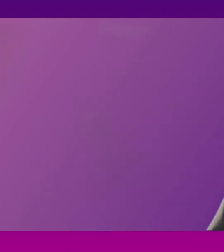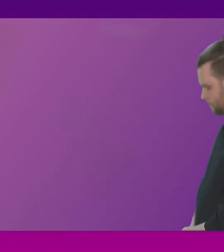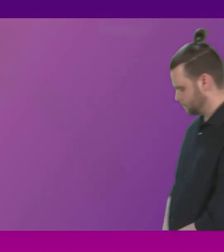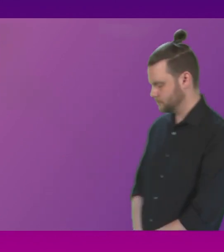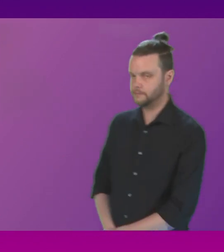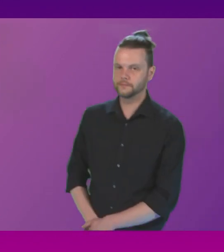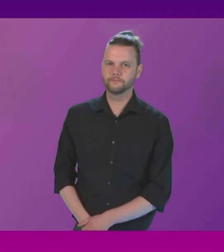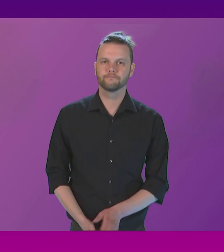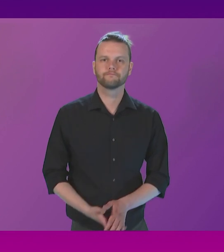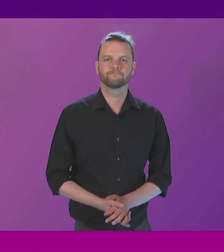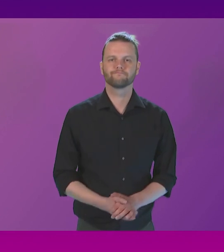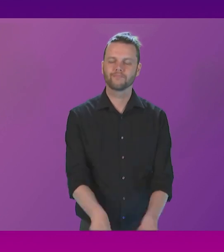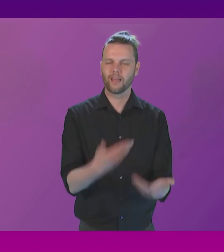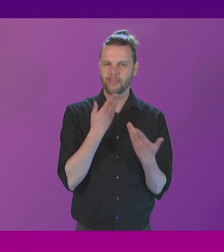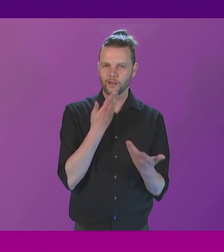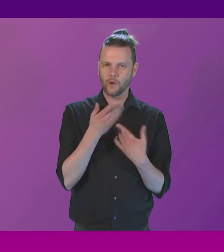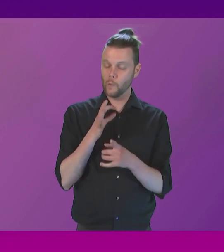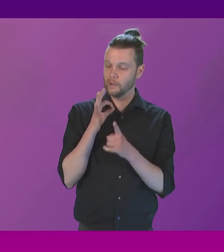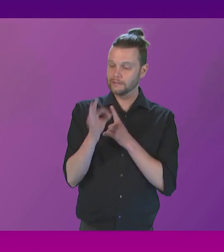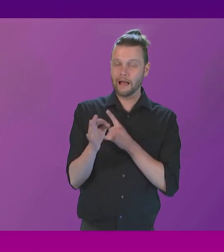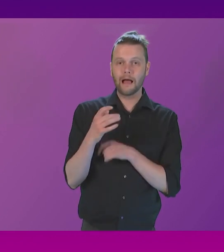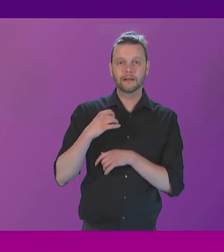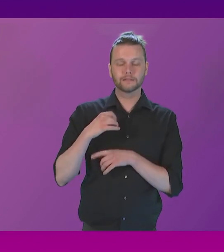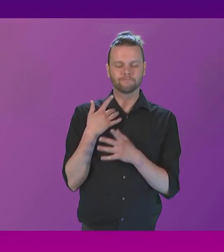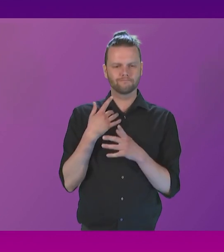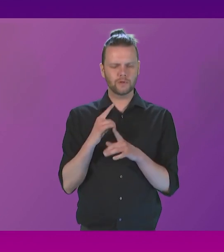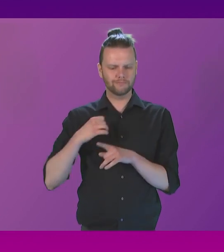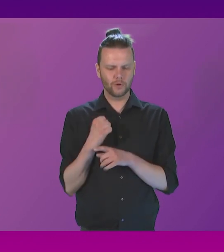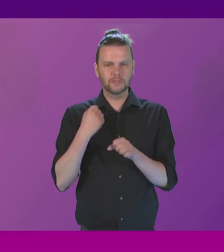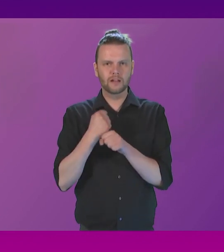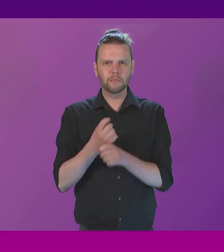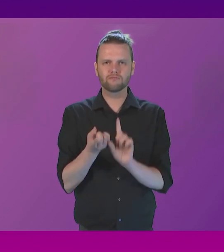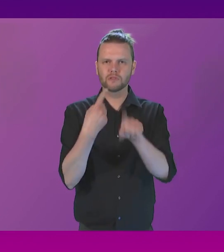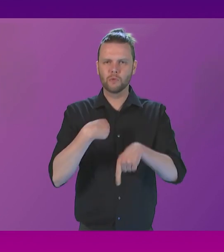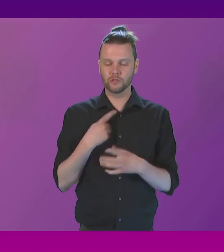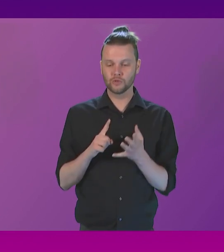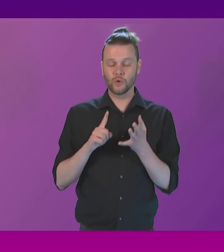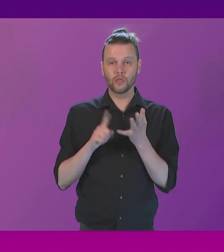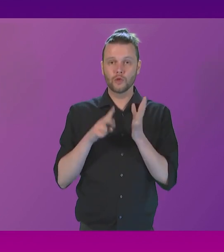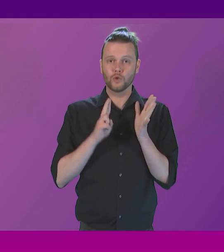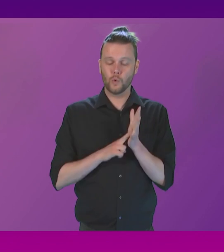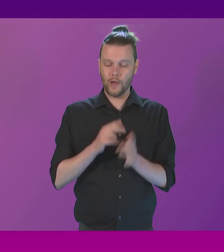To ask the First Minister what the Scottish Government’s response is to the position set out by the United Nations Committee on the Rights of the Child,